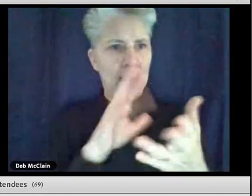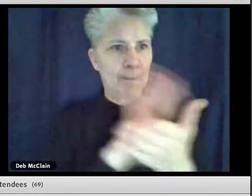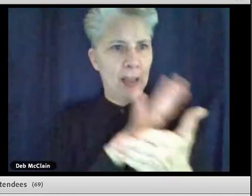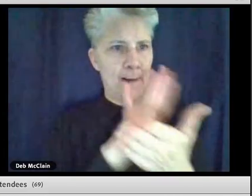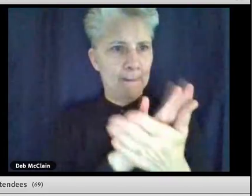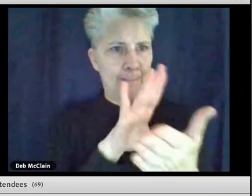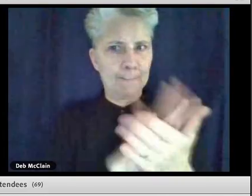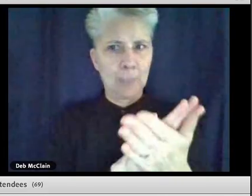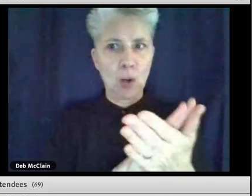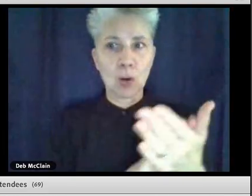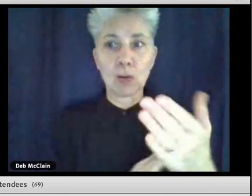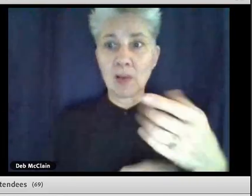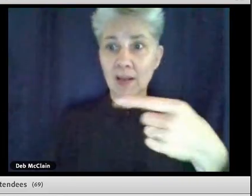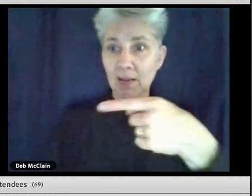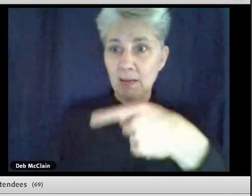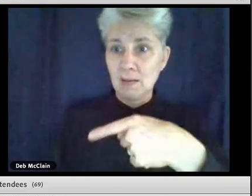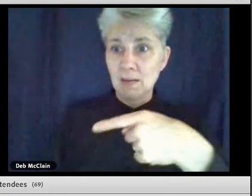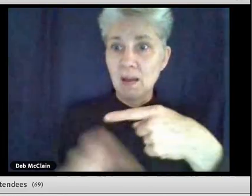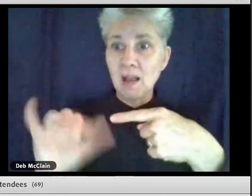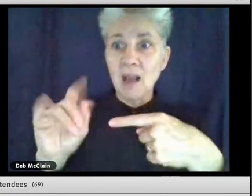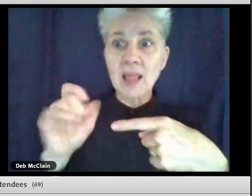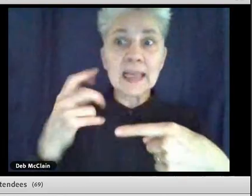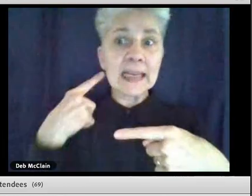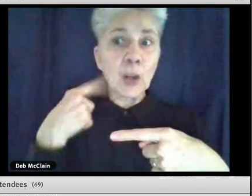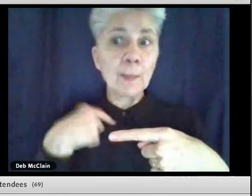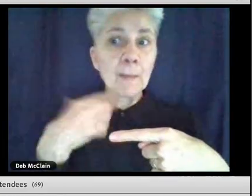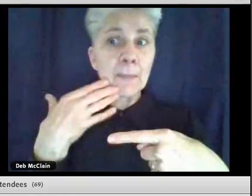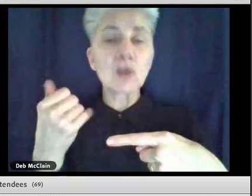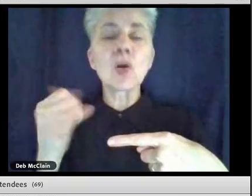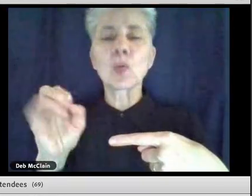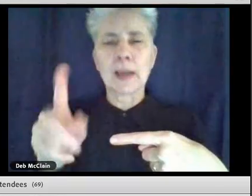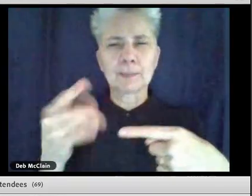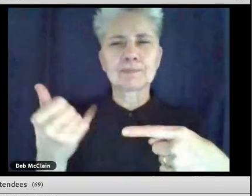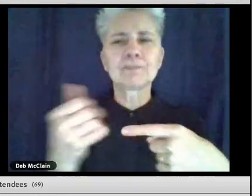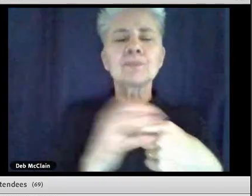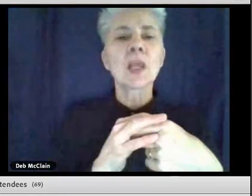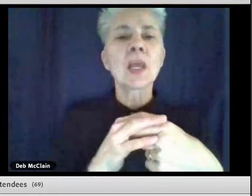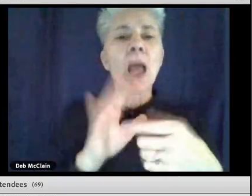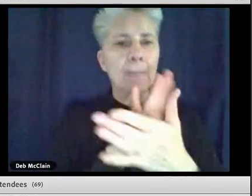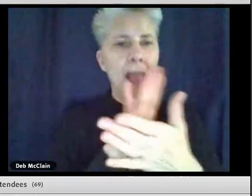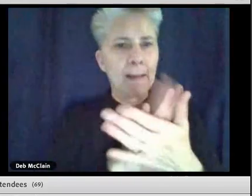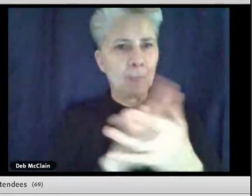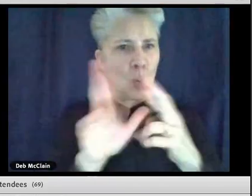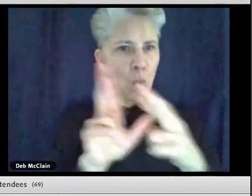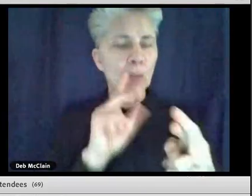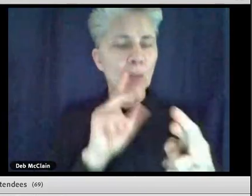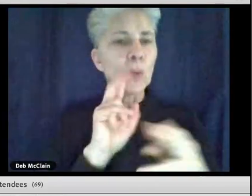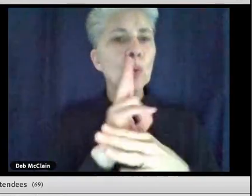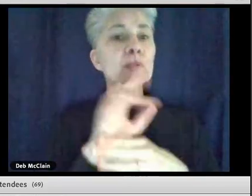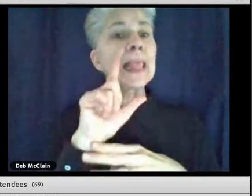Is this a little bit better, Colleen? If you would, please get out a sheet of scratch paper. We're going to use that later,